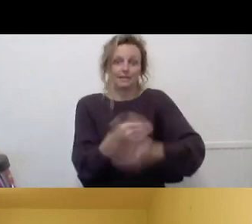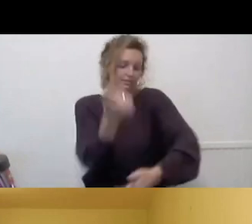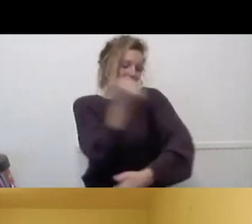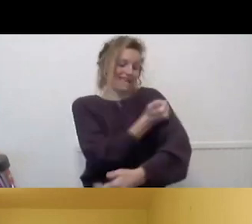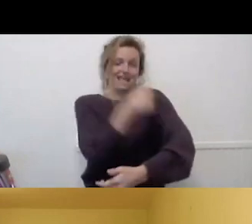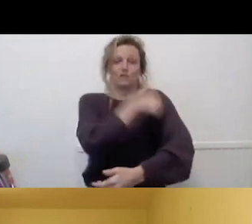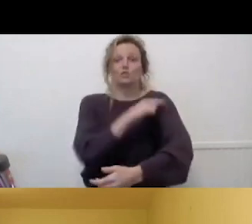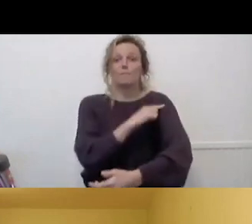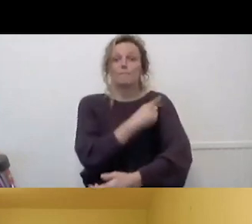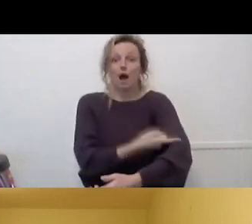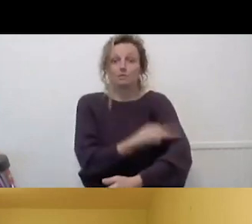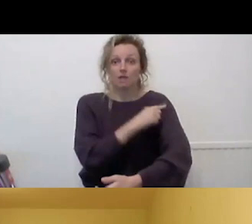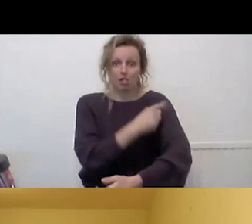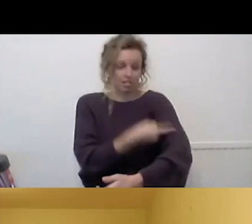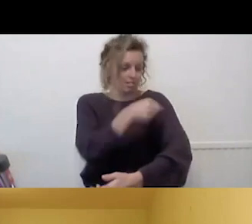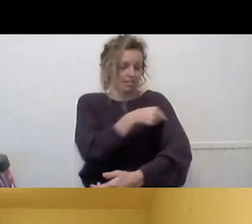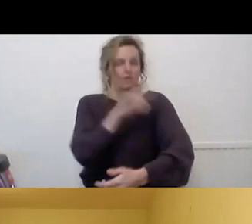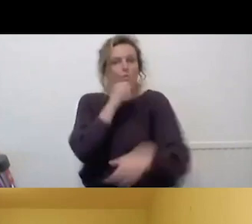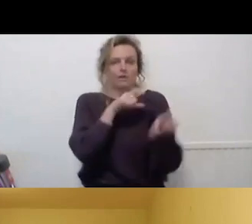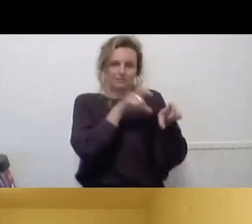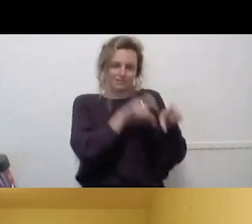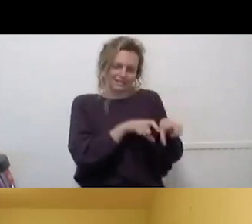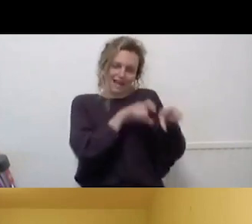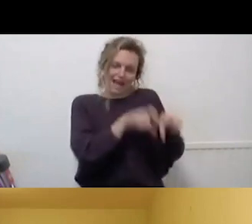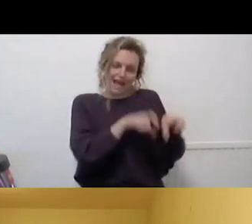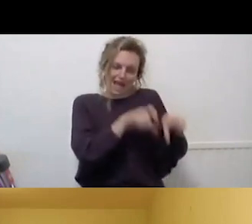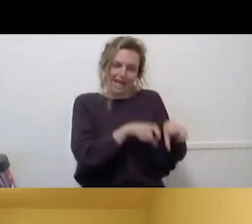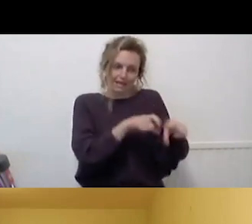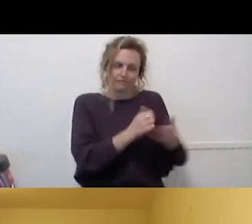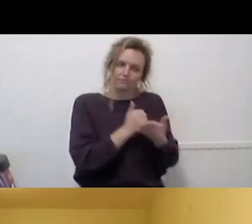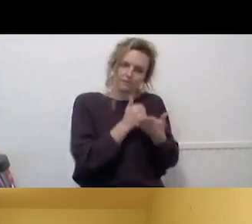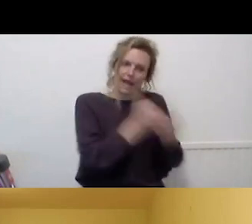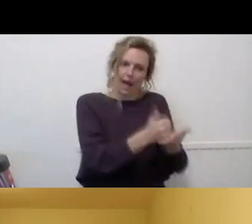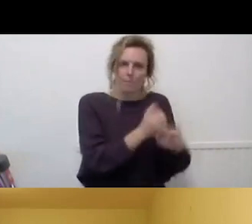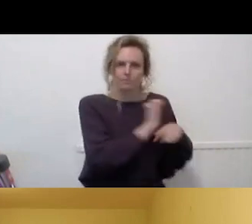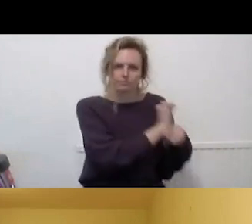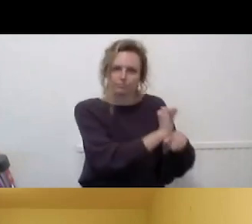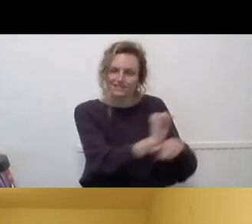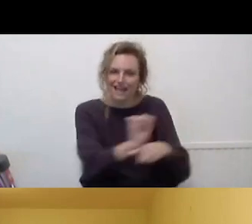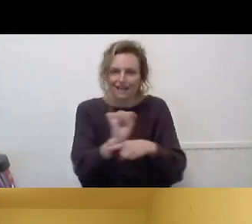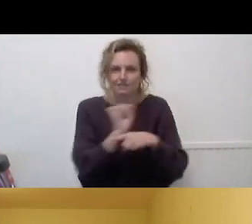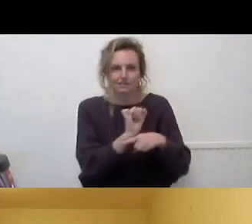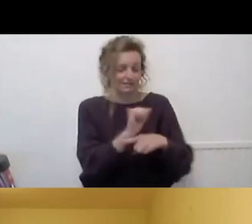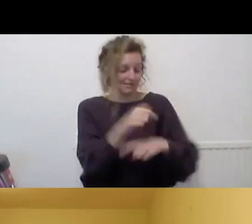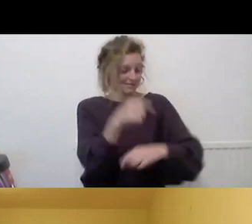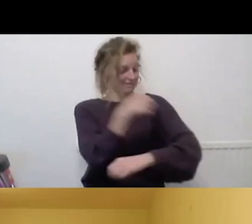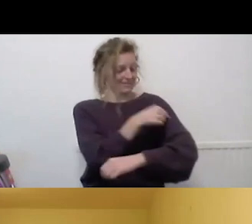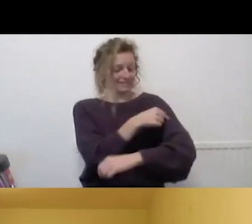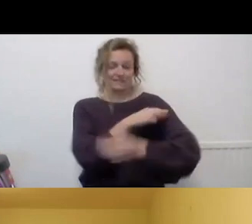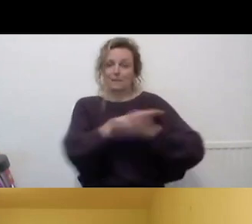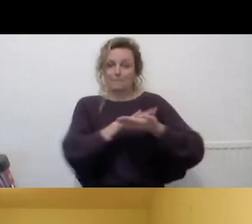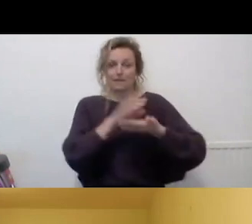and does what it needs to do. And what that does is hopefully prepare us to be protected against